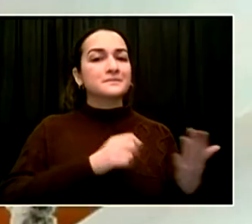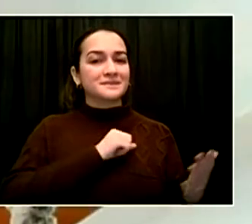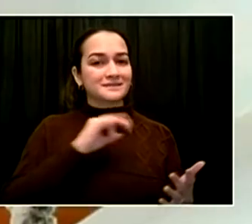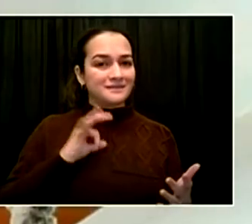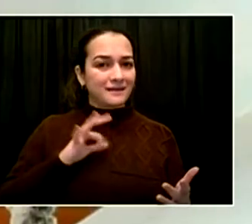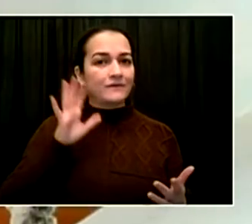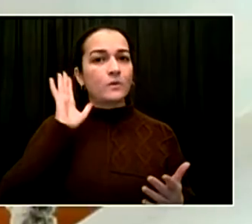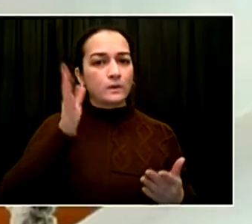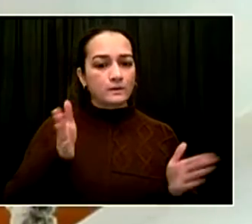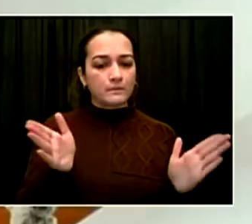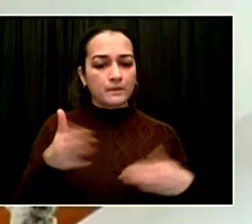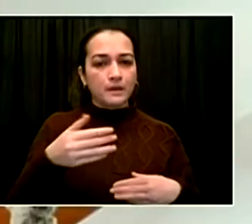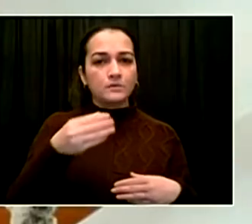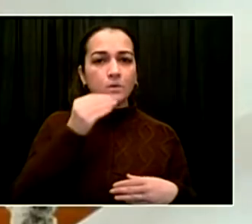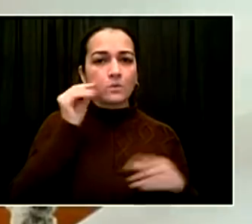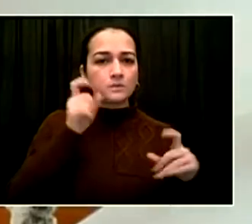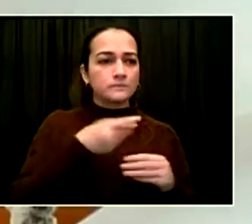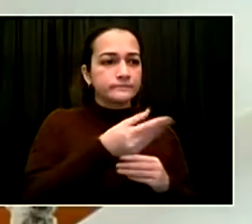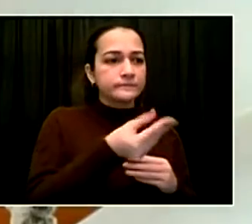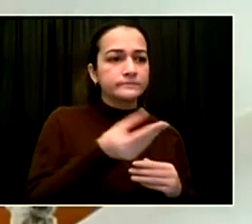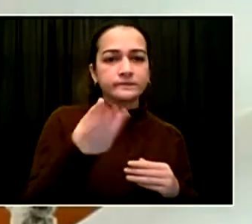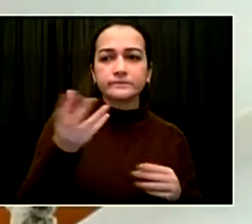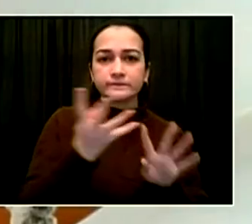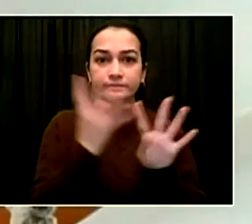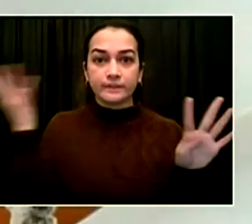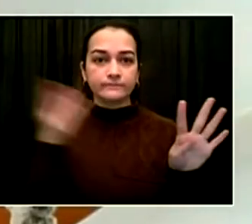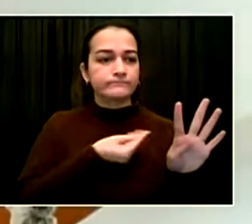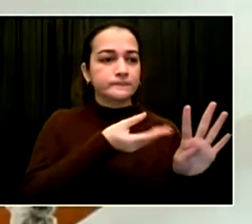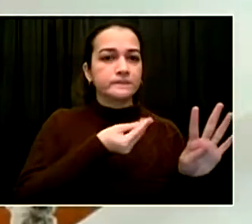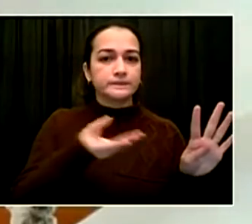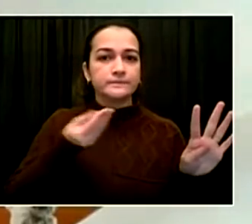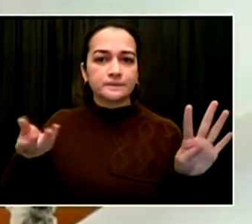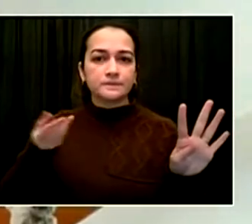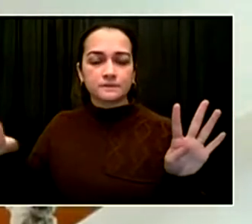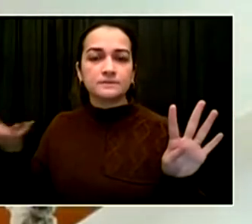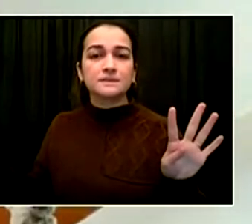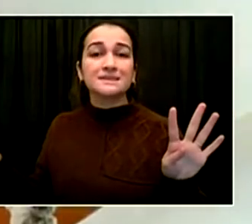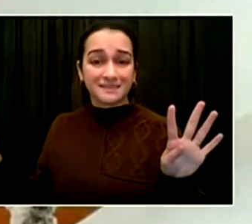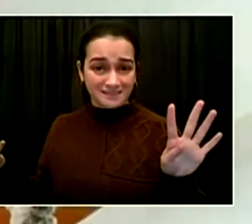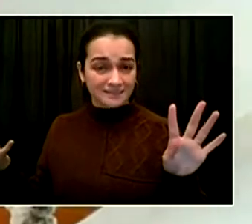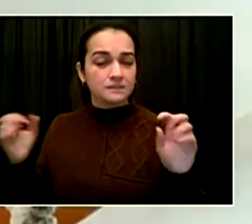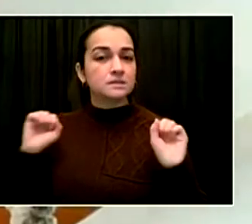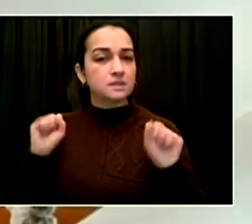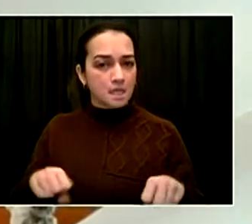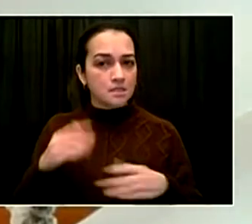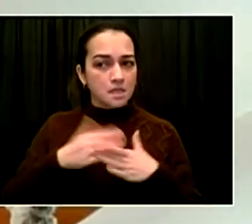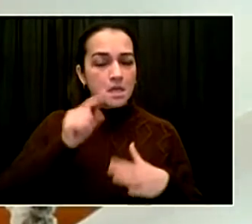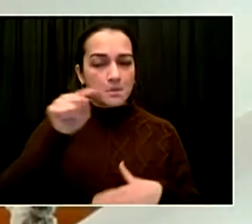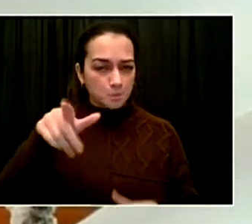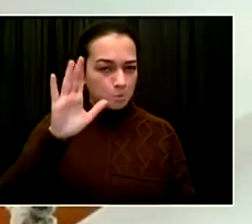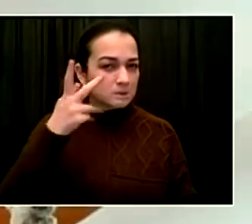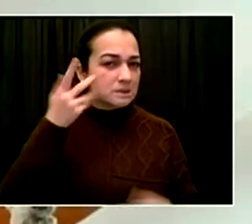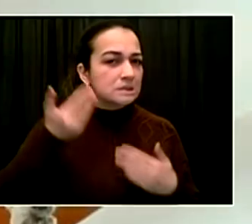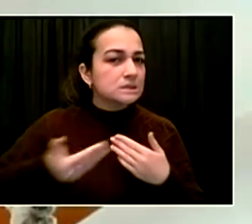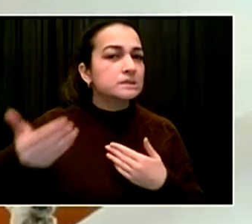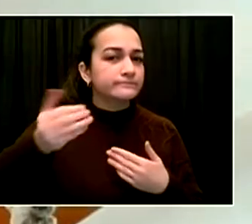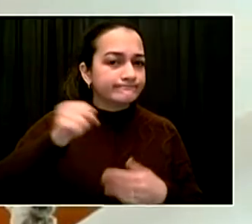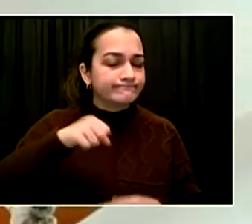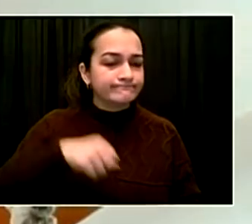BUSY SCHEDULES TO COME AND GET